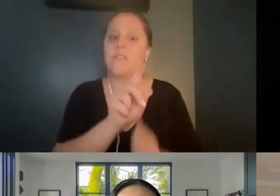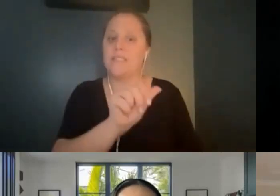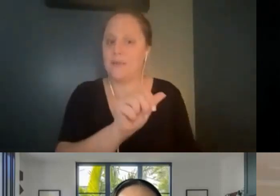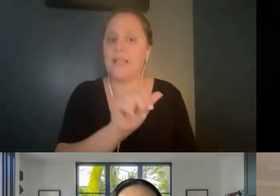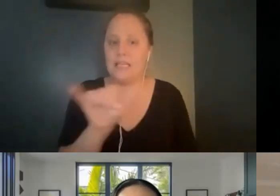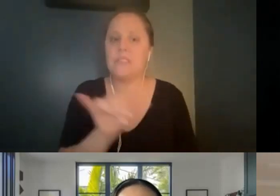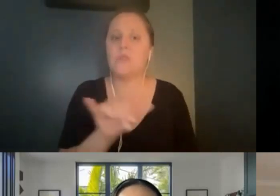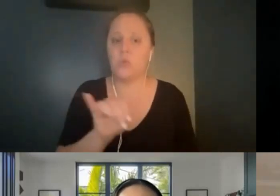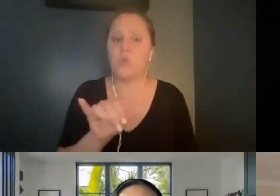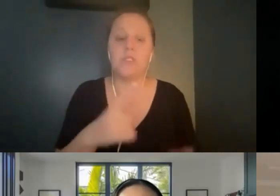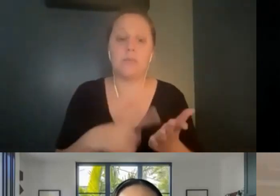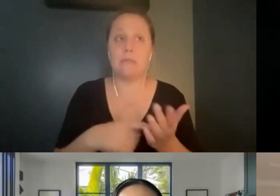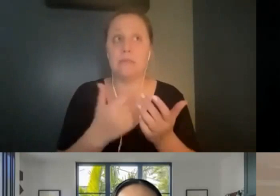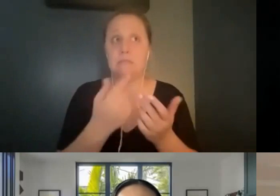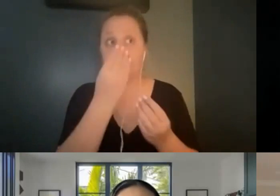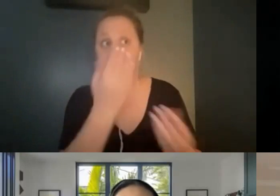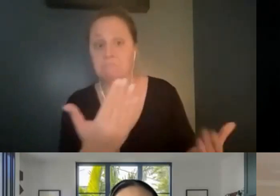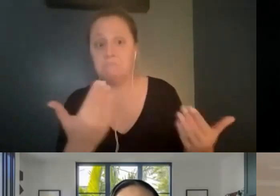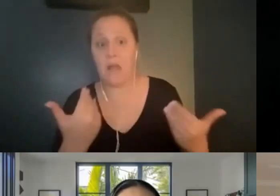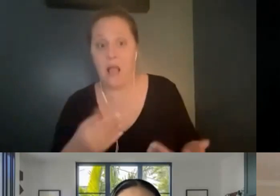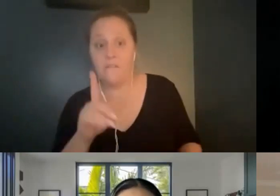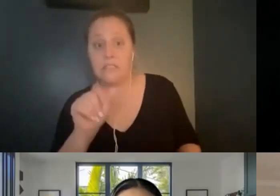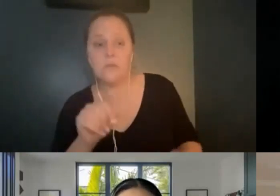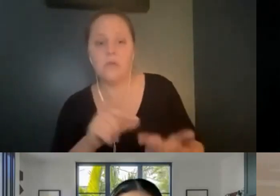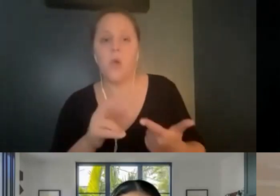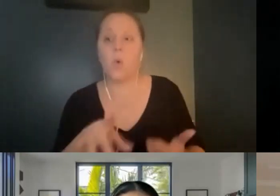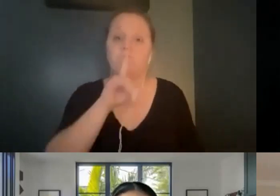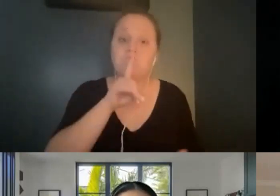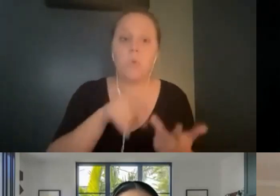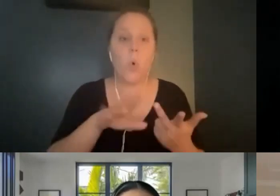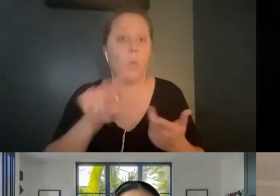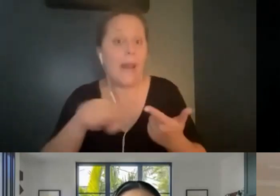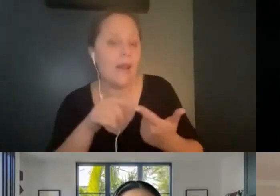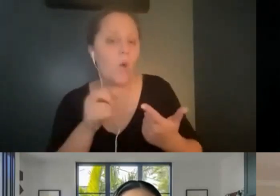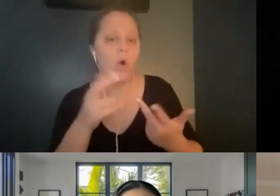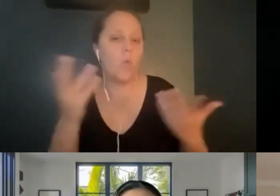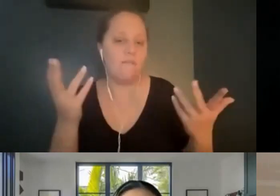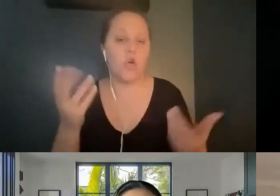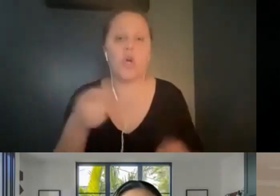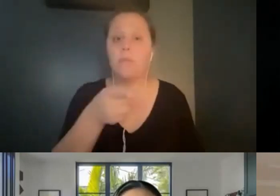disclose, or not, or how to, or when to but you get to interview the company too.